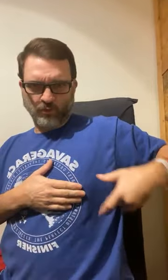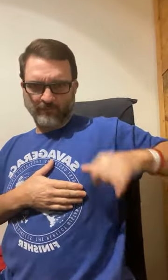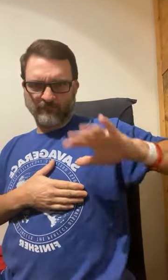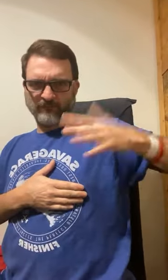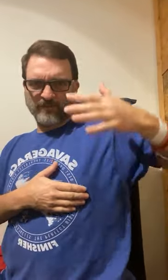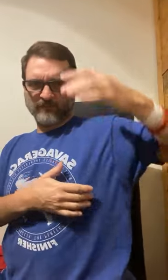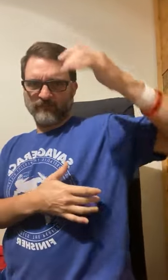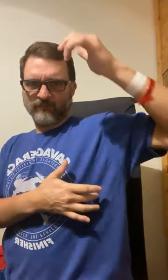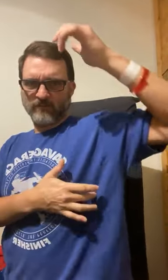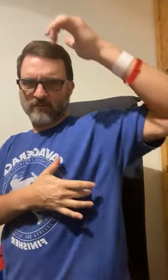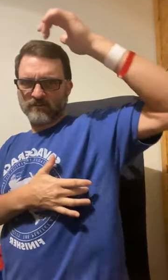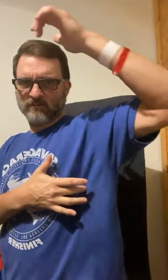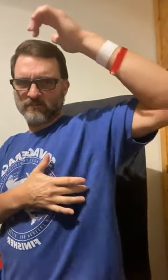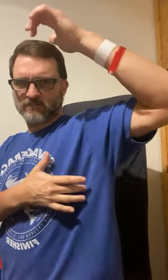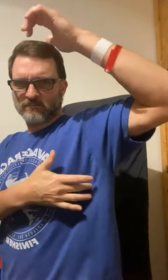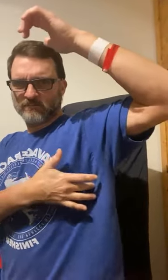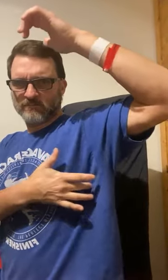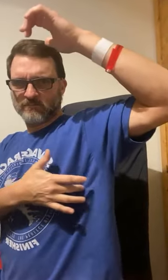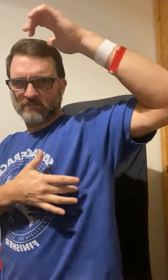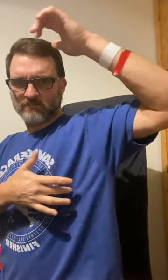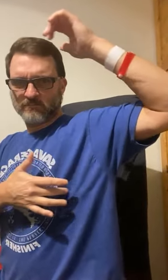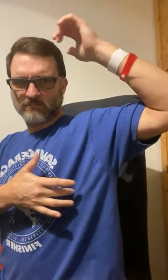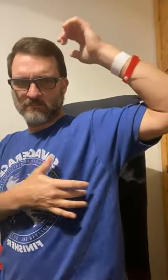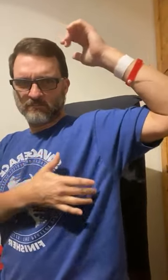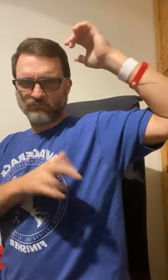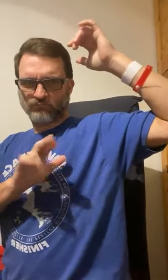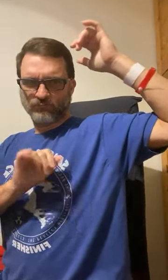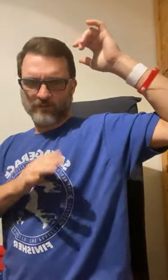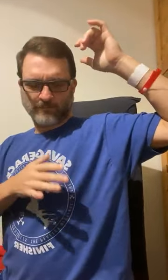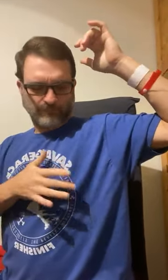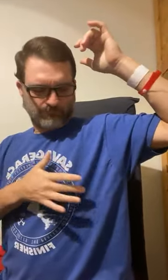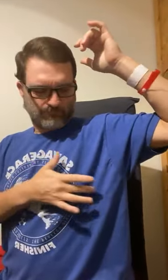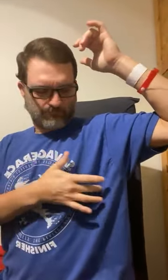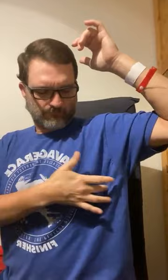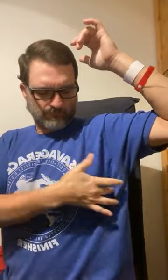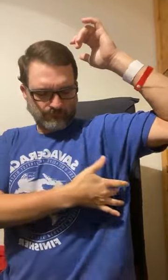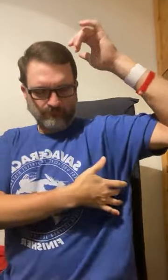The 5th rib area right here. Where the rib is.